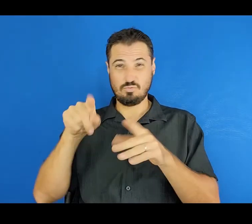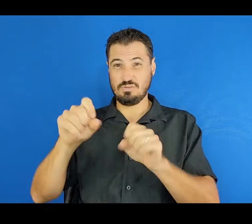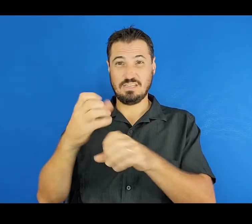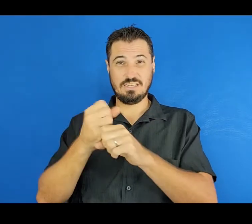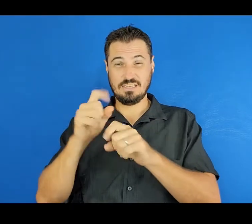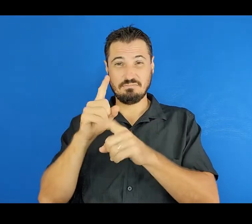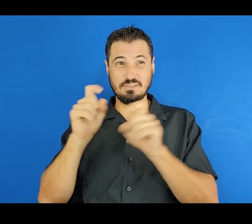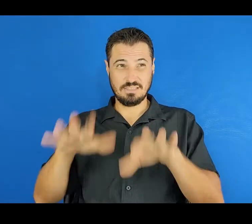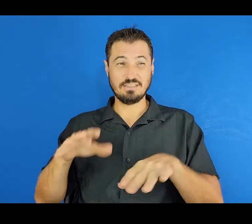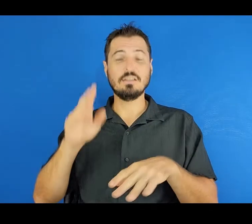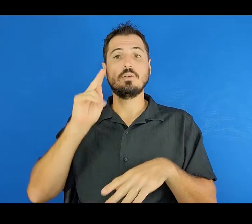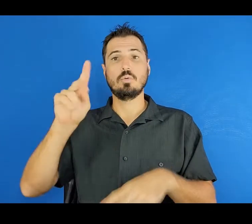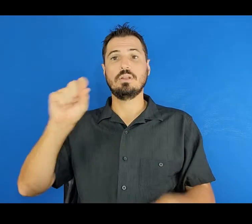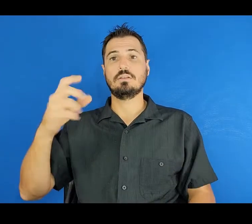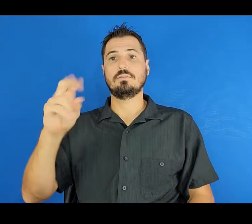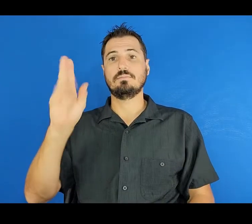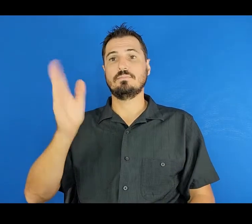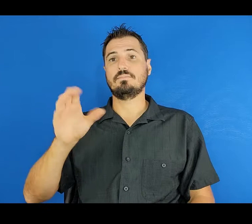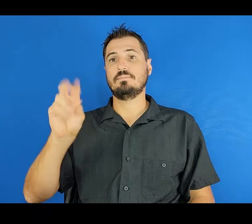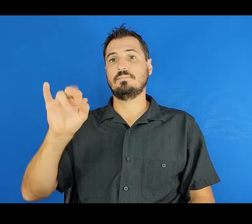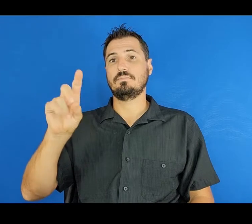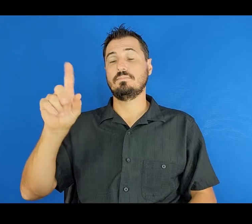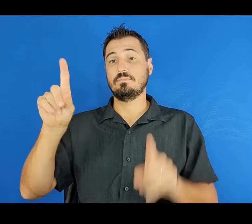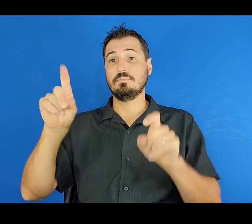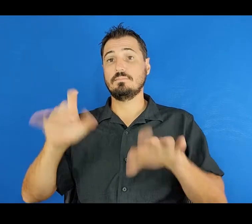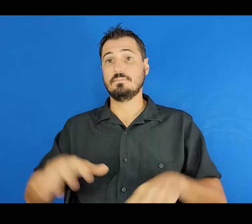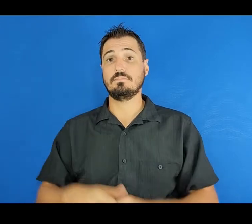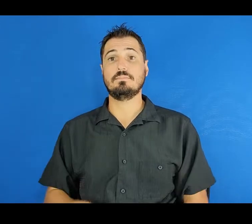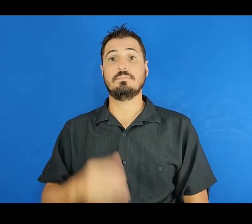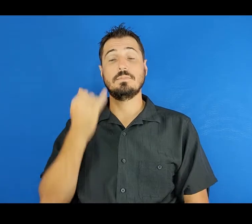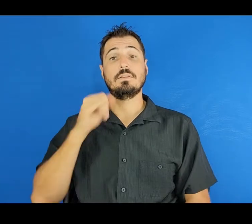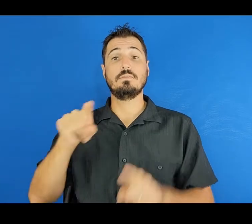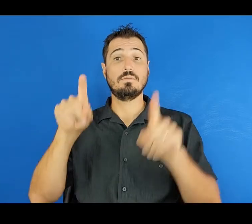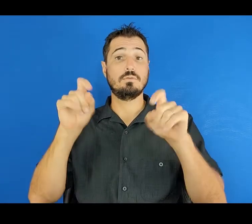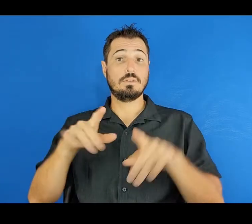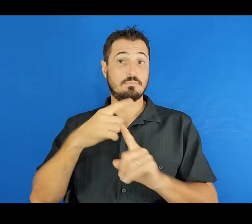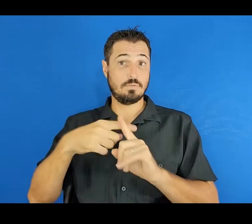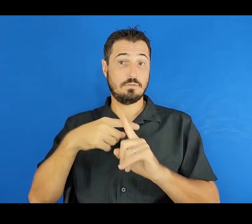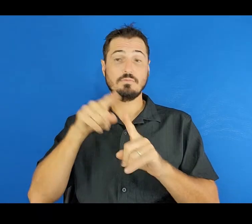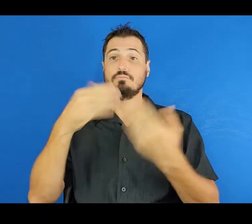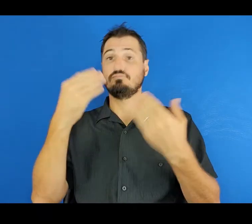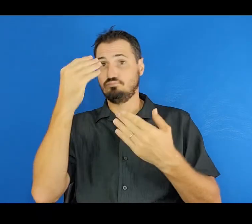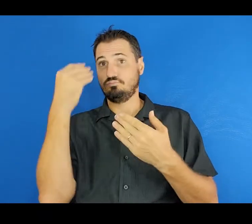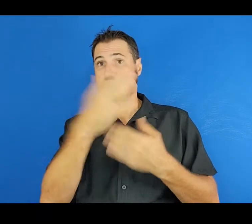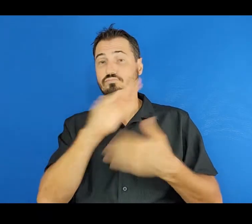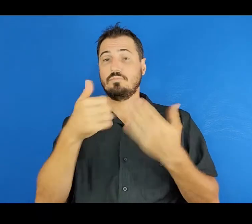If you test positive, isolate yourself at home and let your close contacts know they’ve been exposed and should quarantine